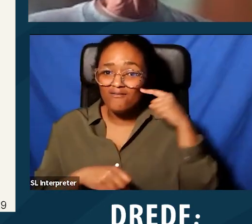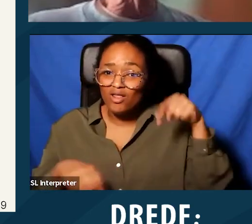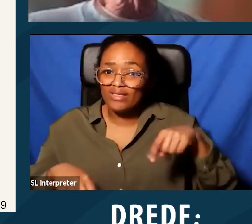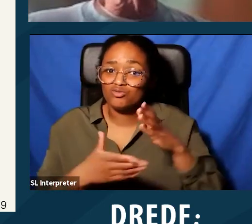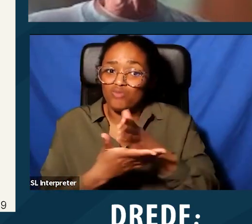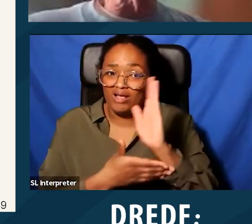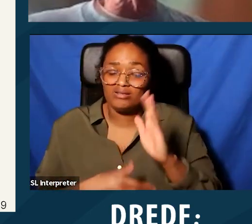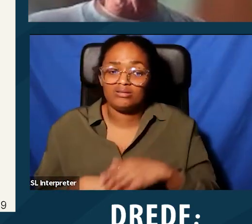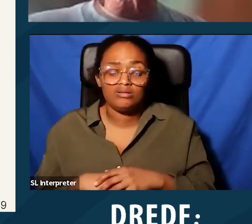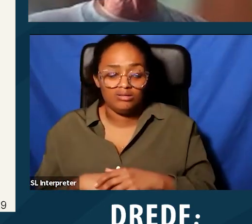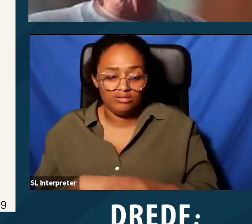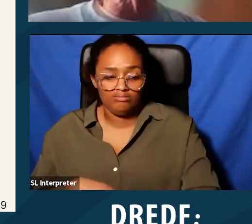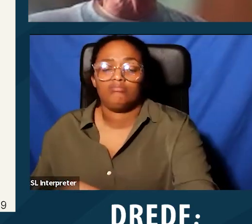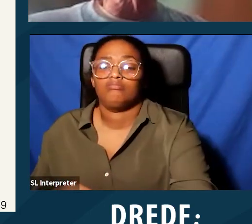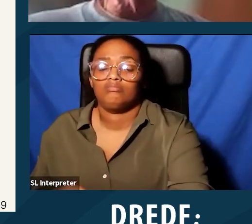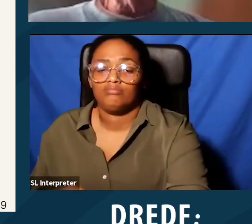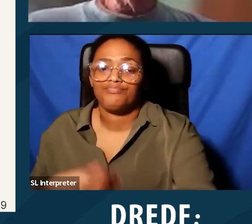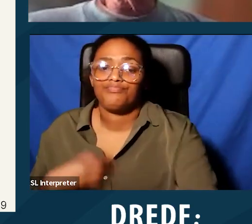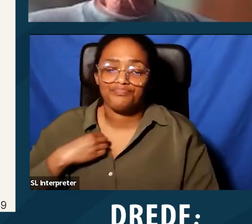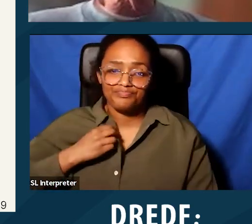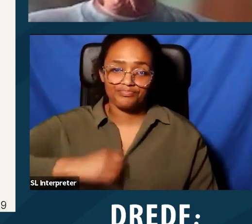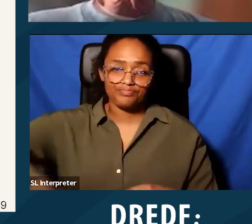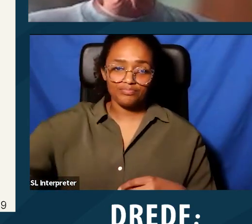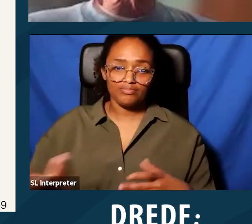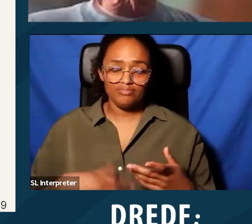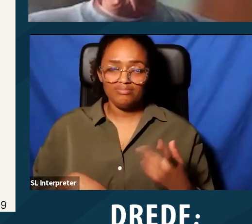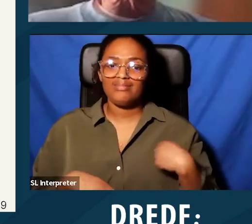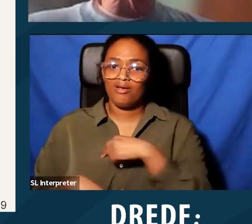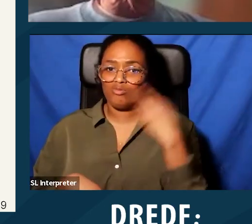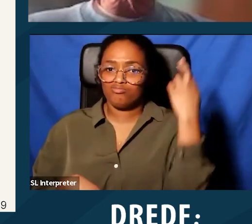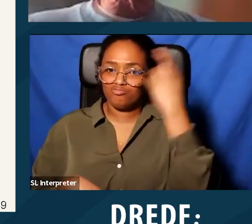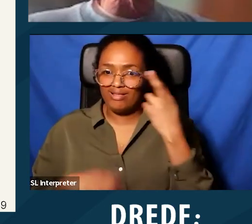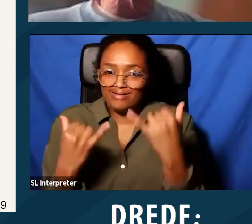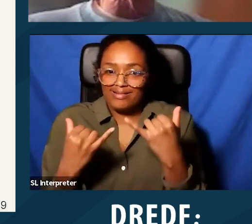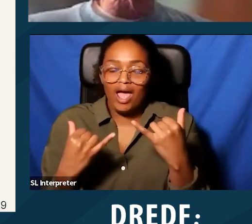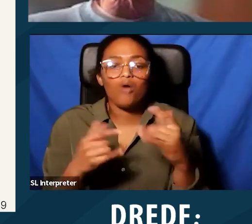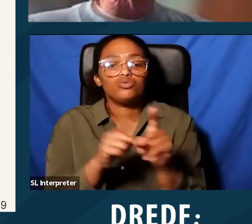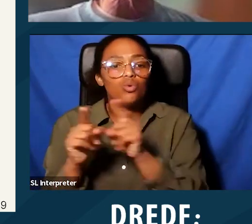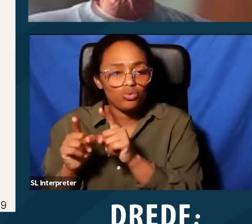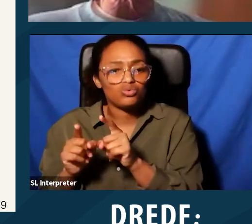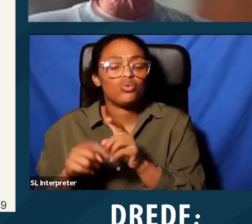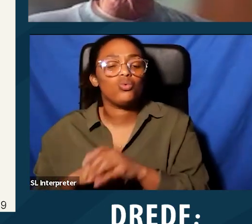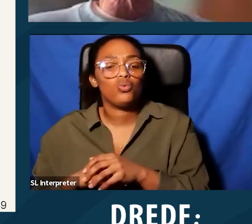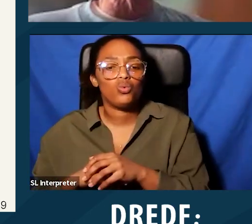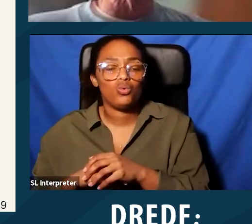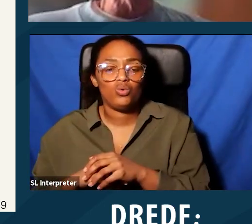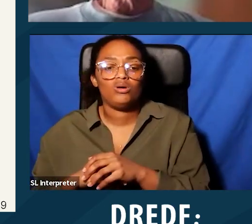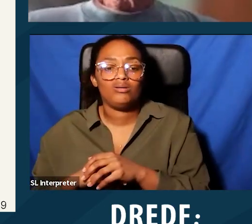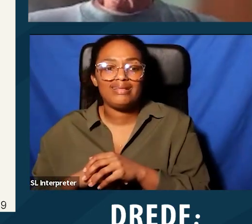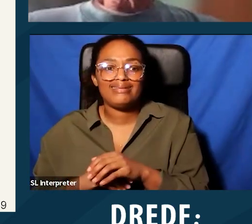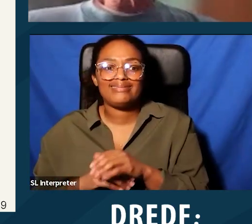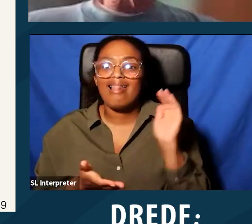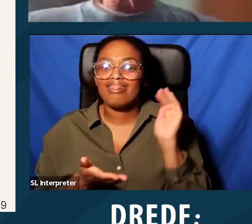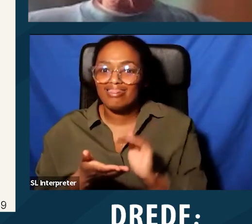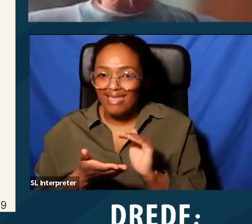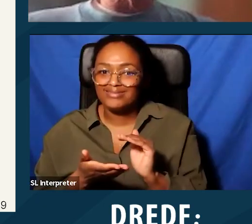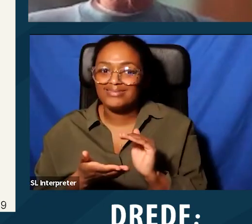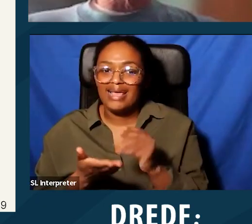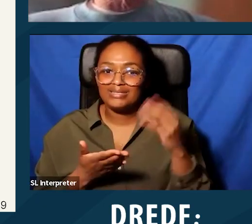fact that it's also a lot ‑‑ usually a lot less expensive to serve people in homes and